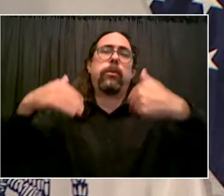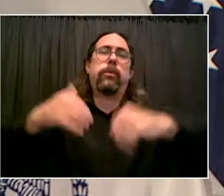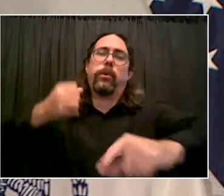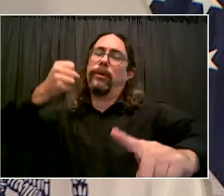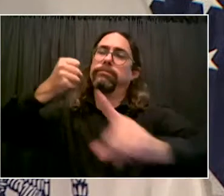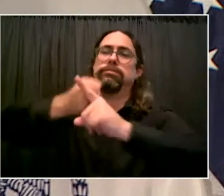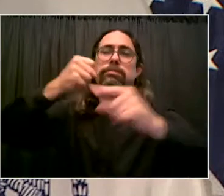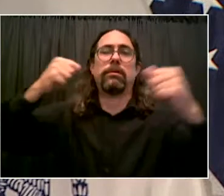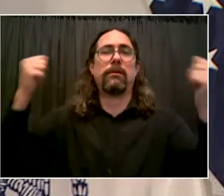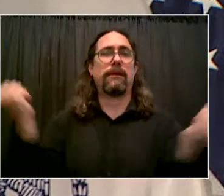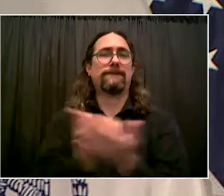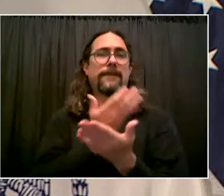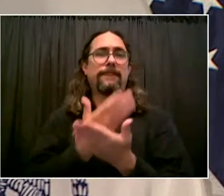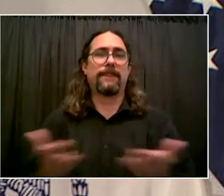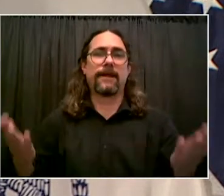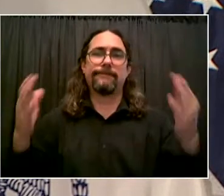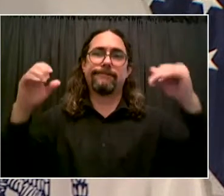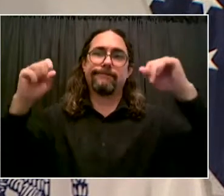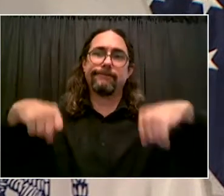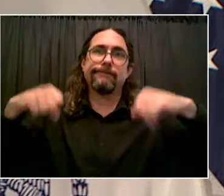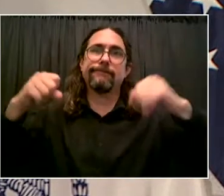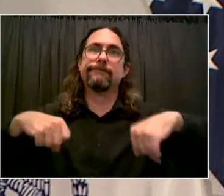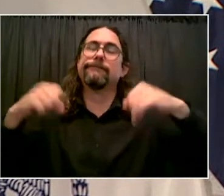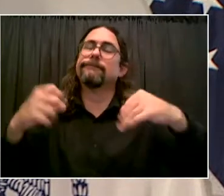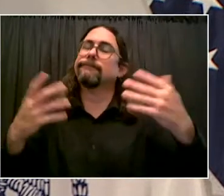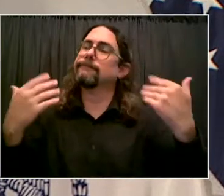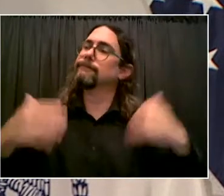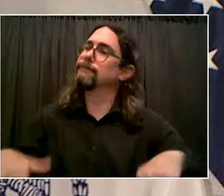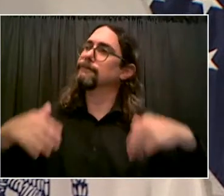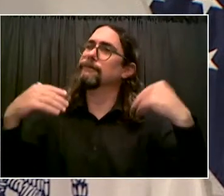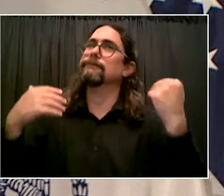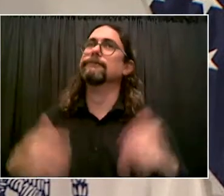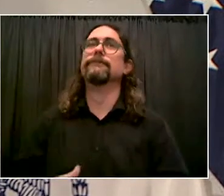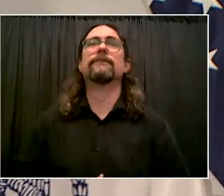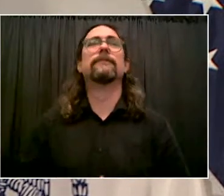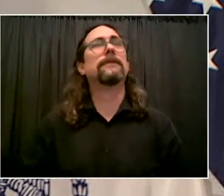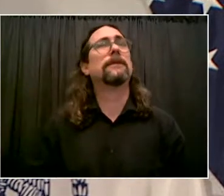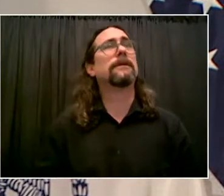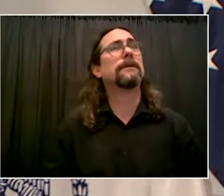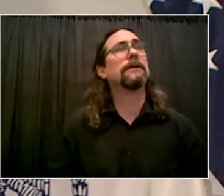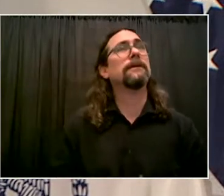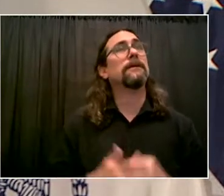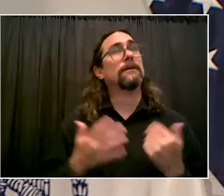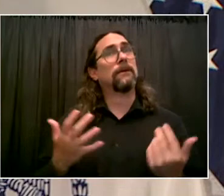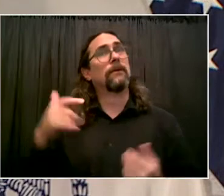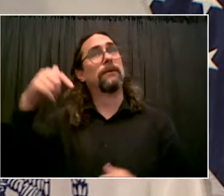HER RENT A SITUATION, SO MUCH CAME UNGUELD IN OUR